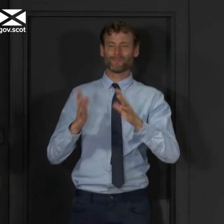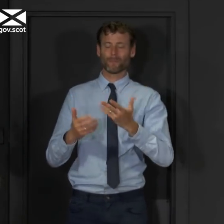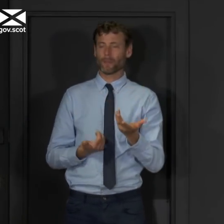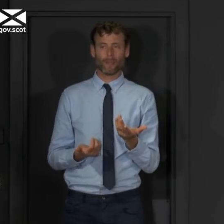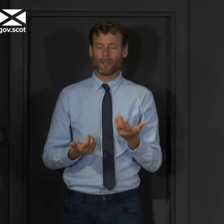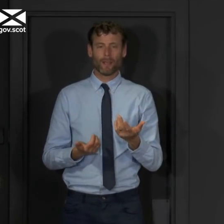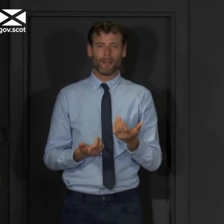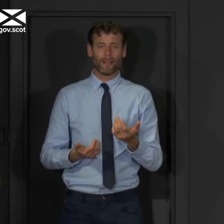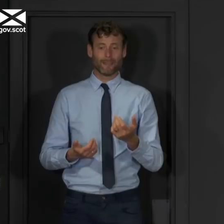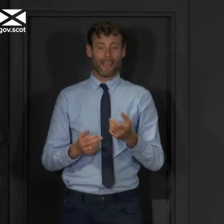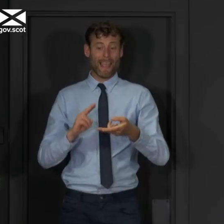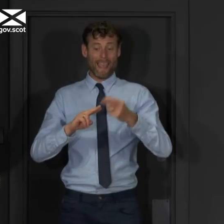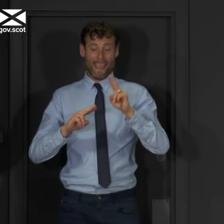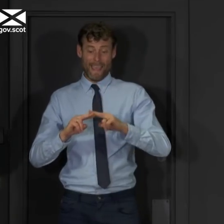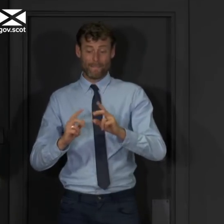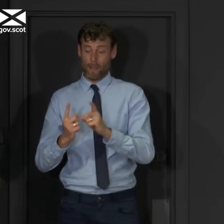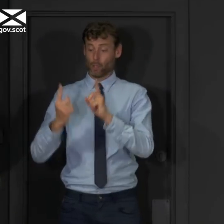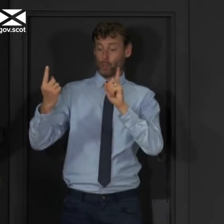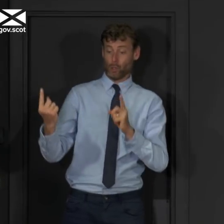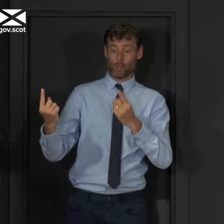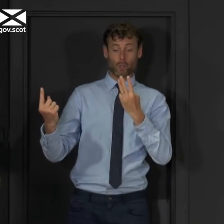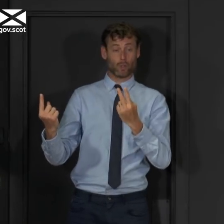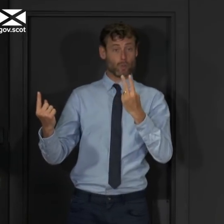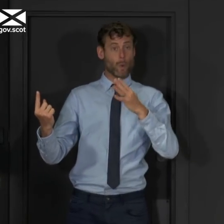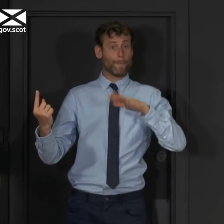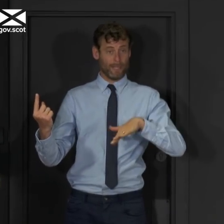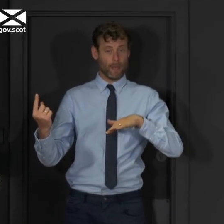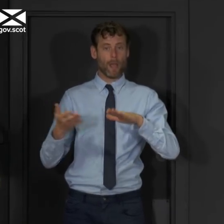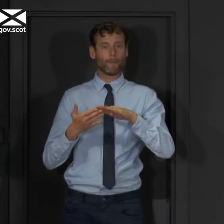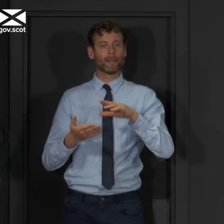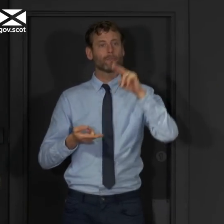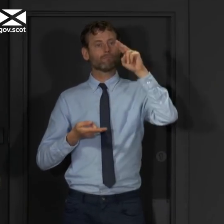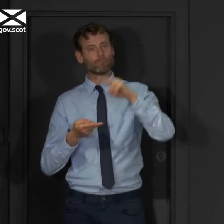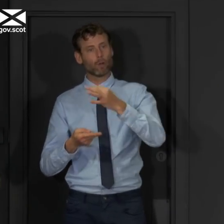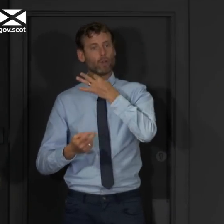in this. So we know the risk of transmission at two metres is less than the risk at one